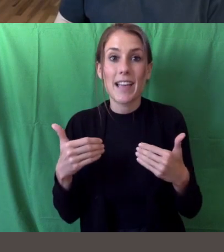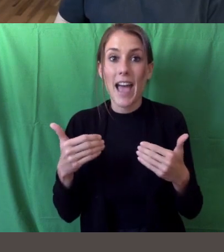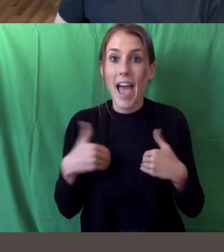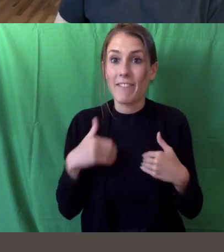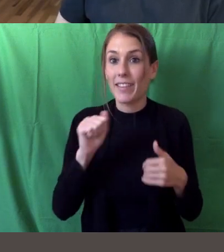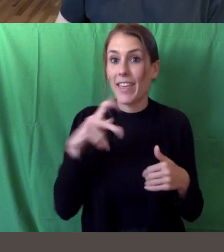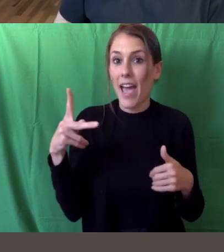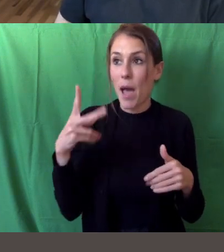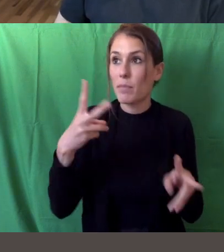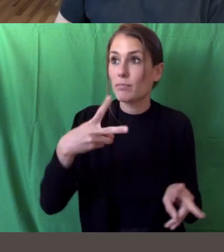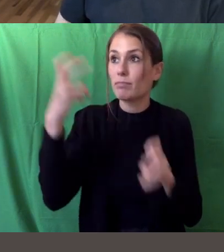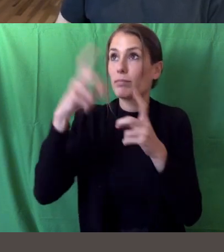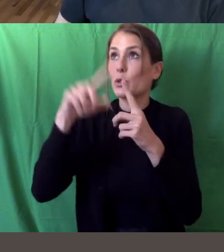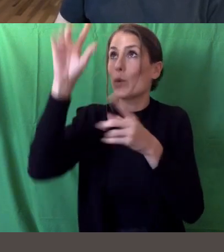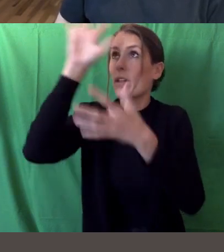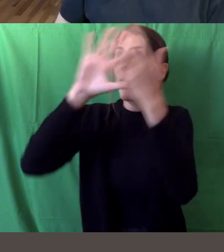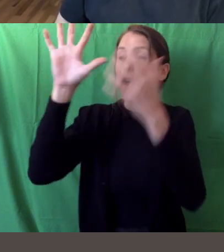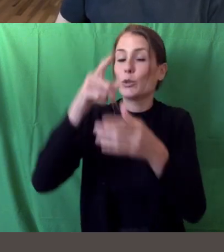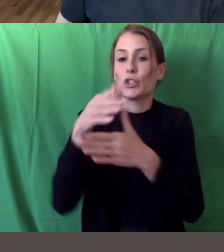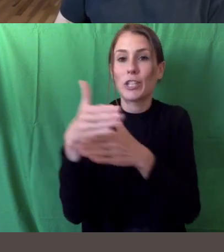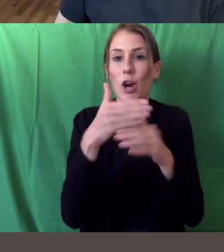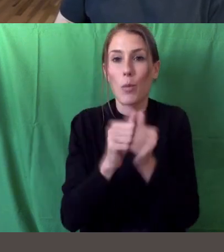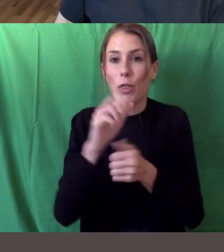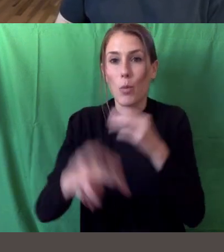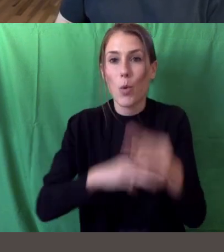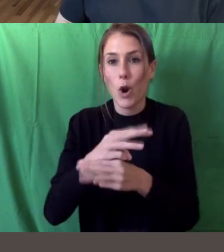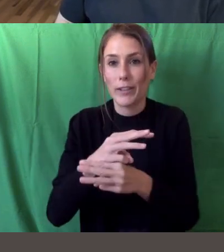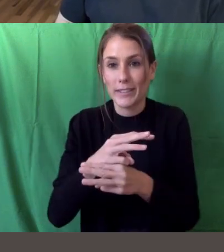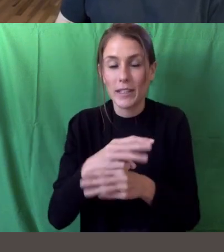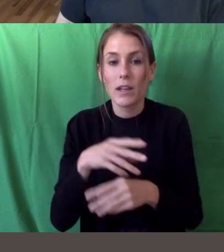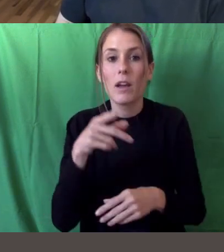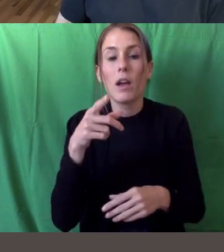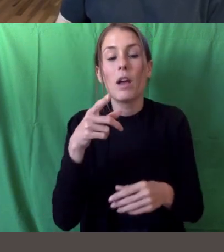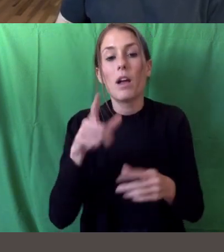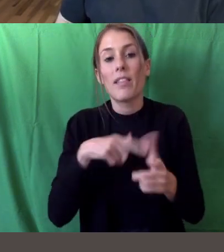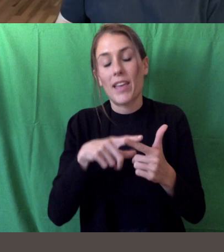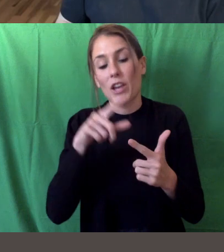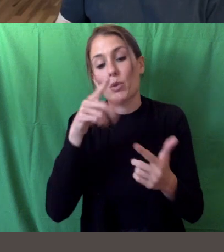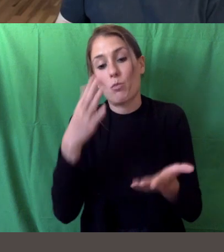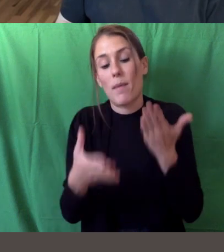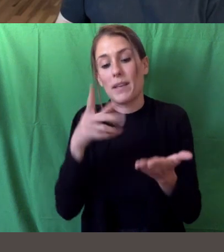so that you can share it out with the world or your audience. From there, you probably decide that you need to do some research,